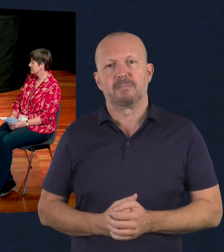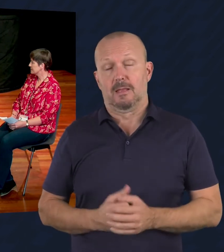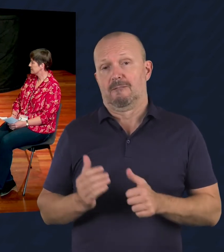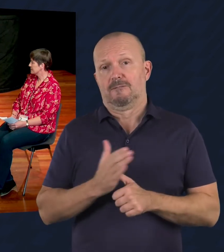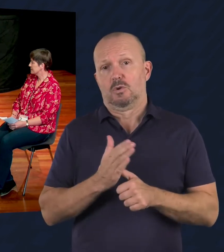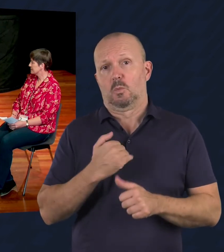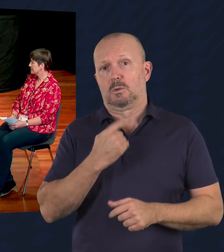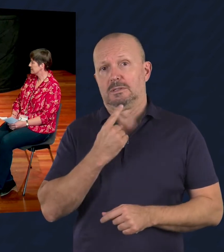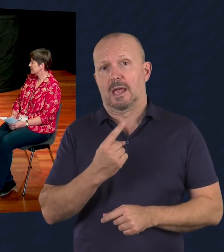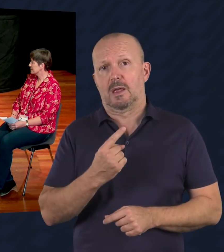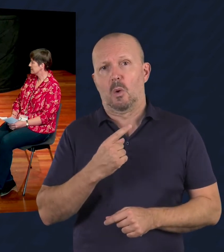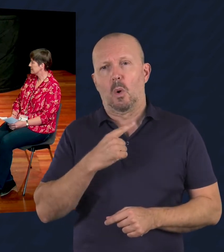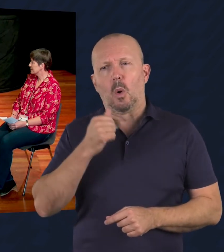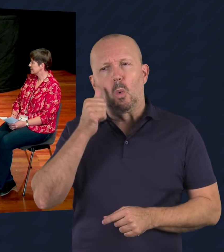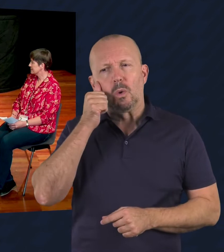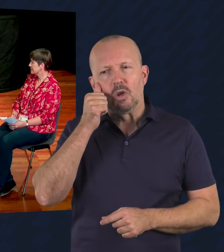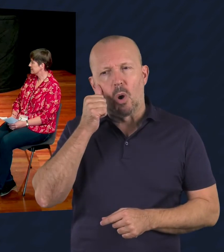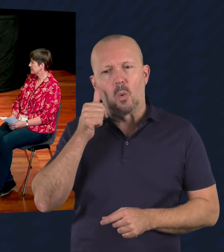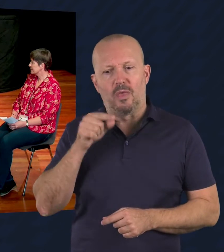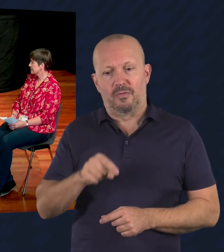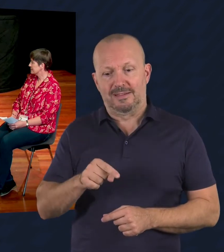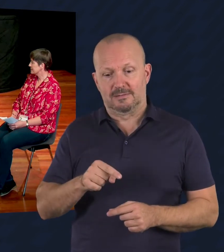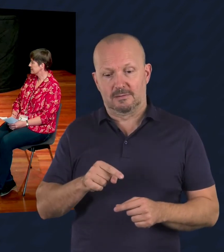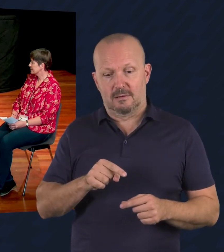The first thing I want to say is that we know that it's